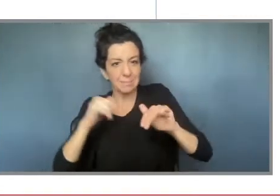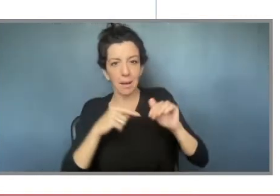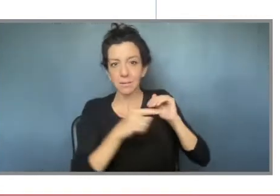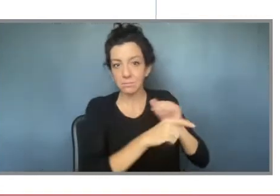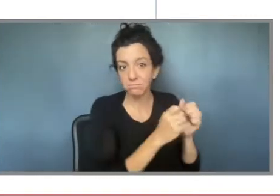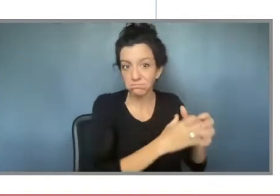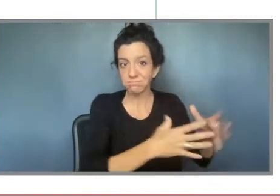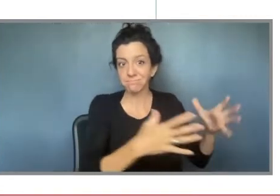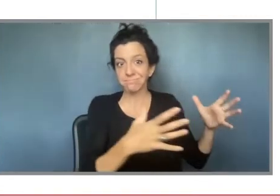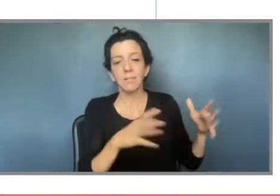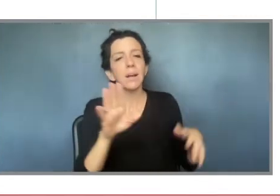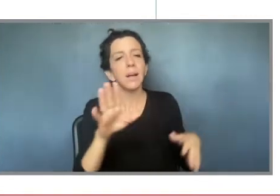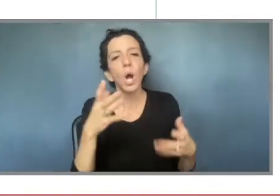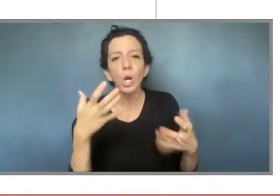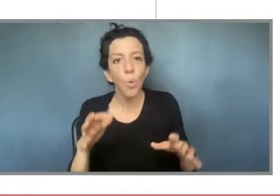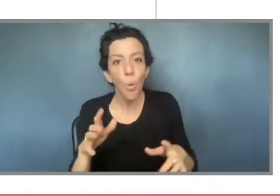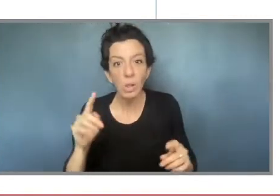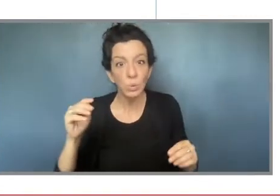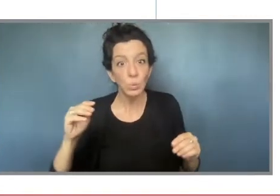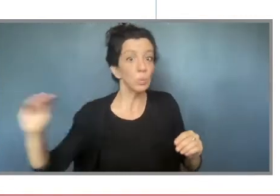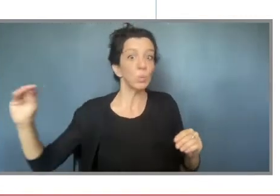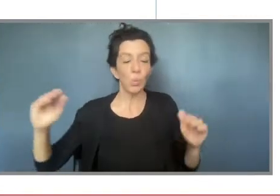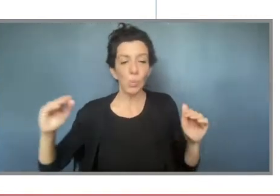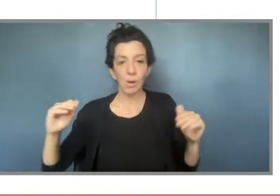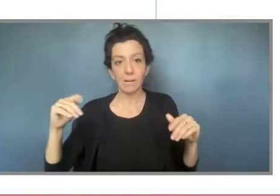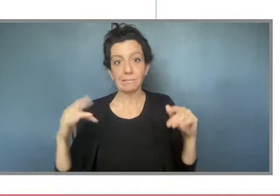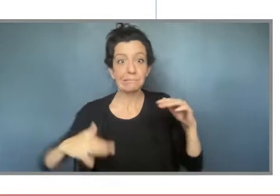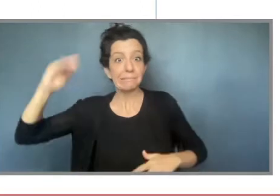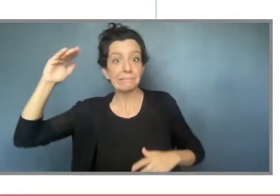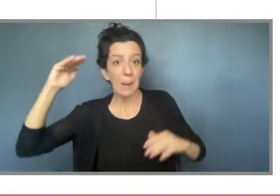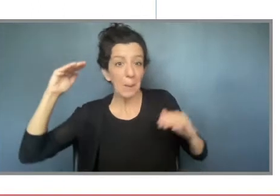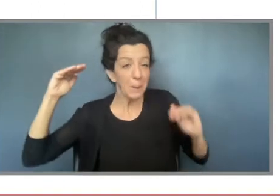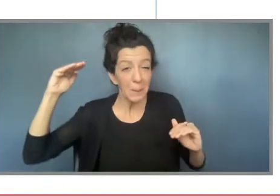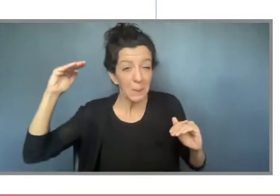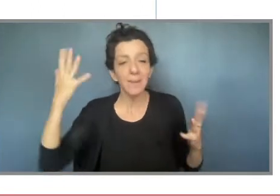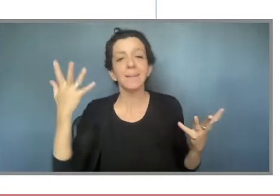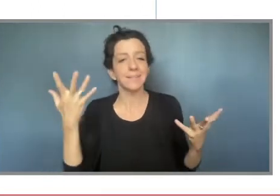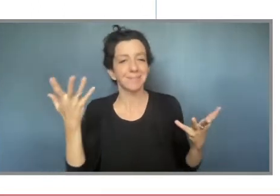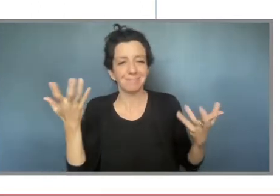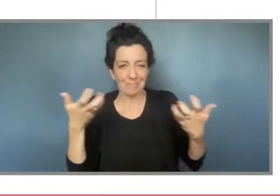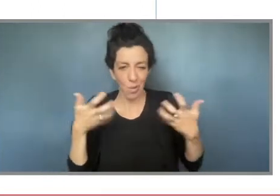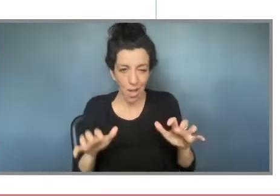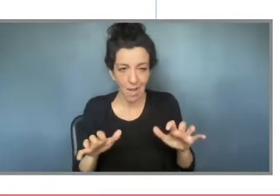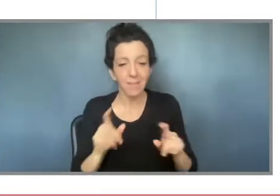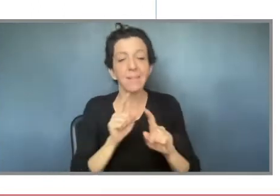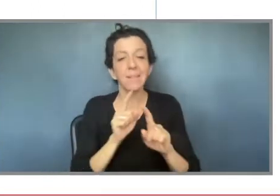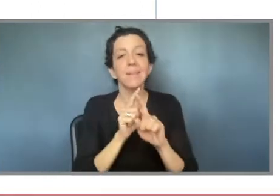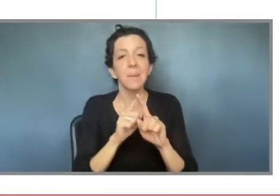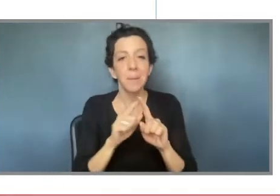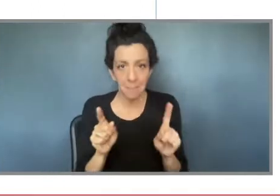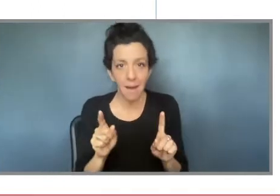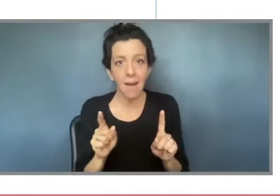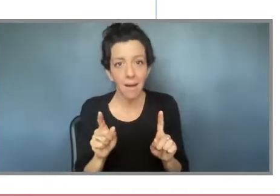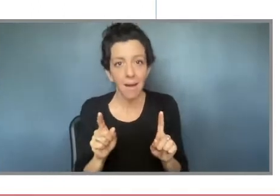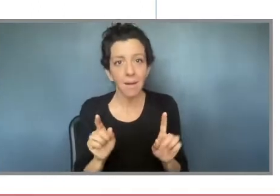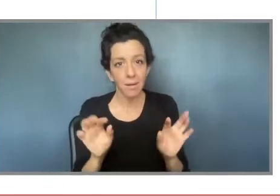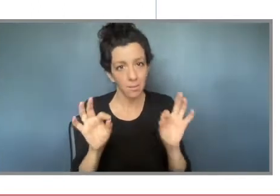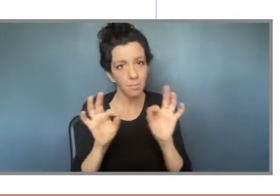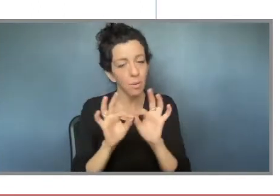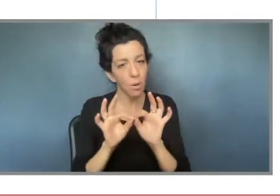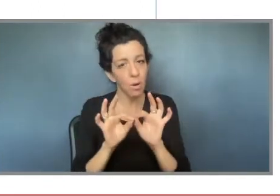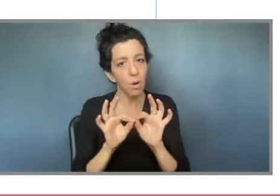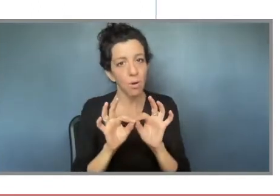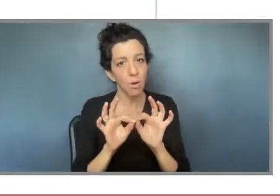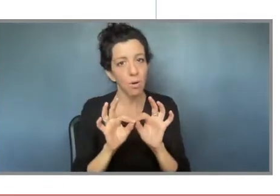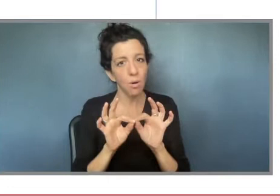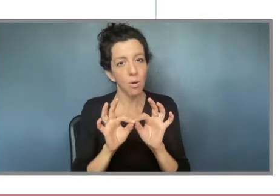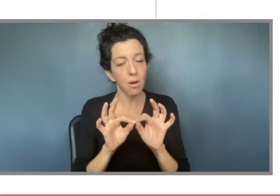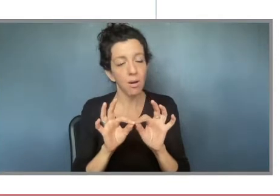Studio: You don't want it to you don't want to go too overboard on that by you know, having large differences between